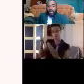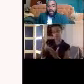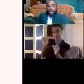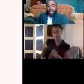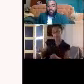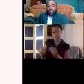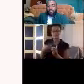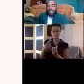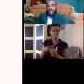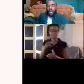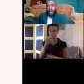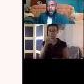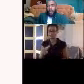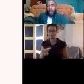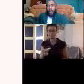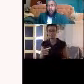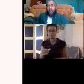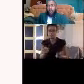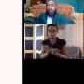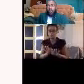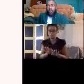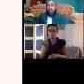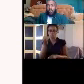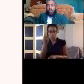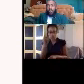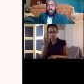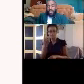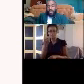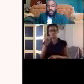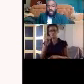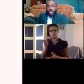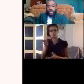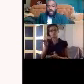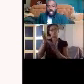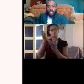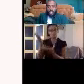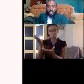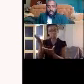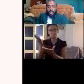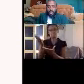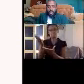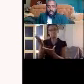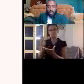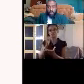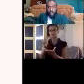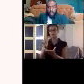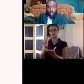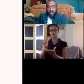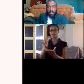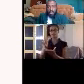Jaqs mentioned a lot about relationships. I think that's super important is actually